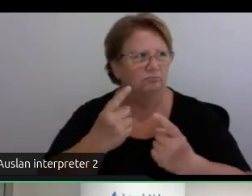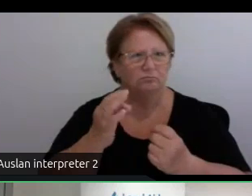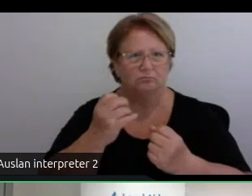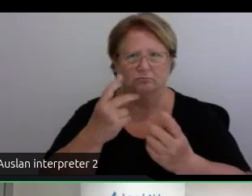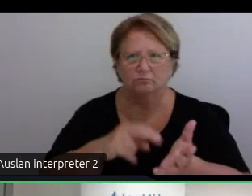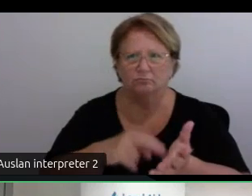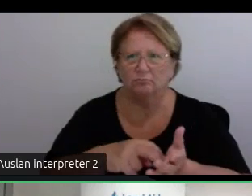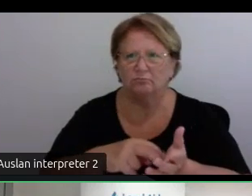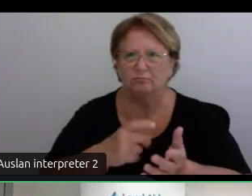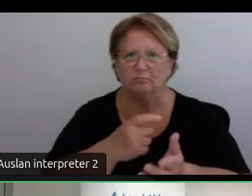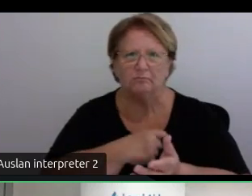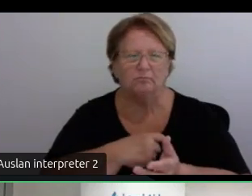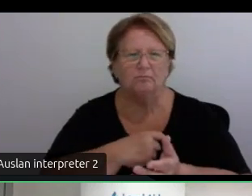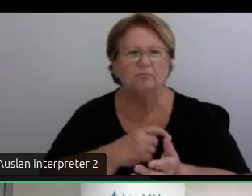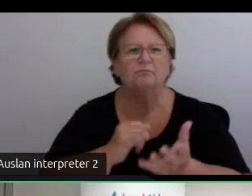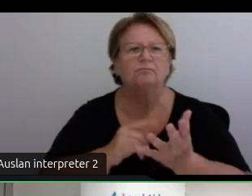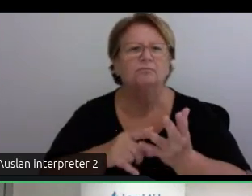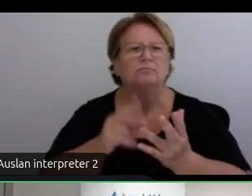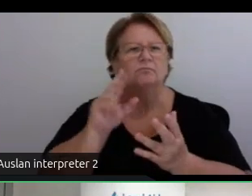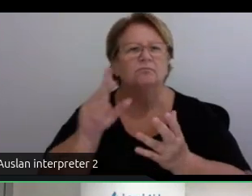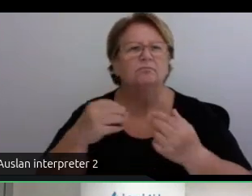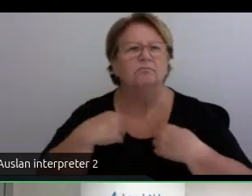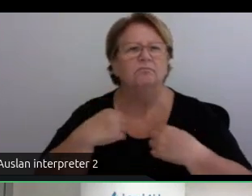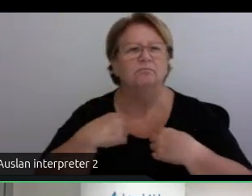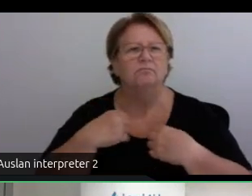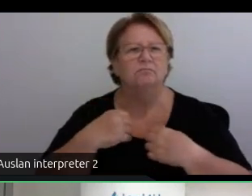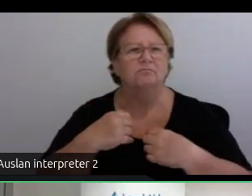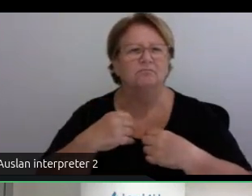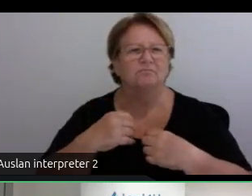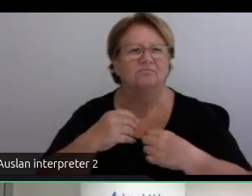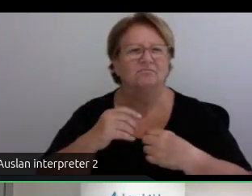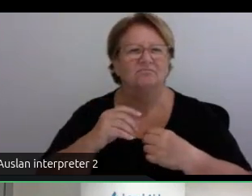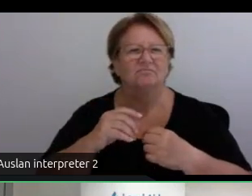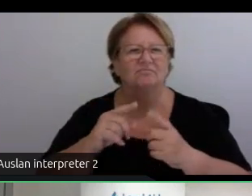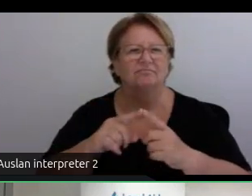understand the contract and who are quite scared. So we've seen these companies take action against